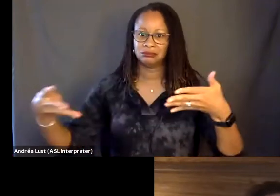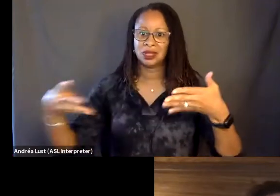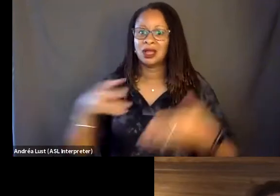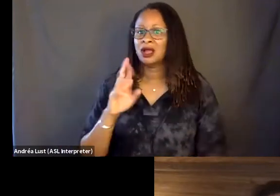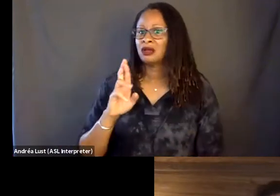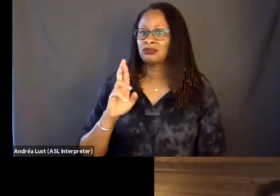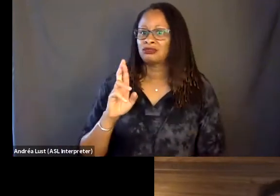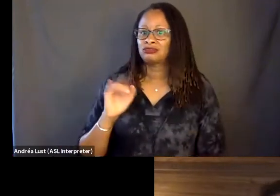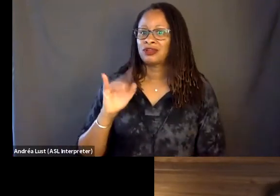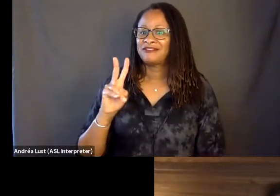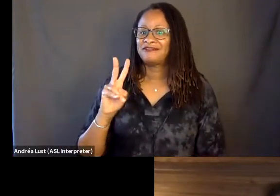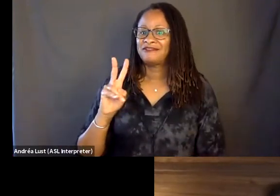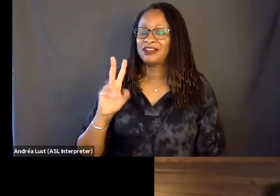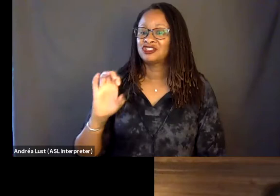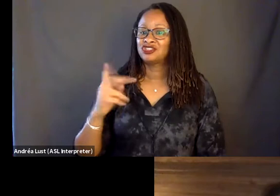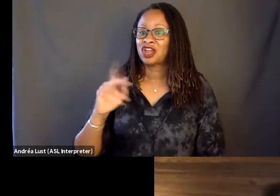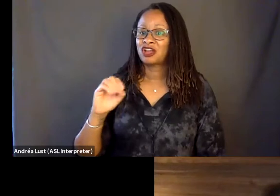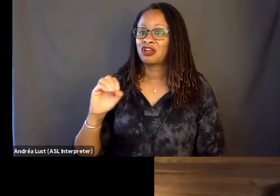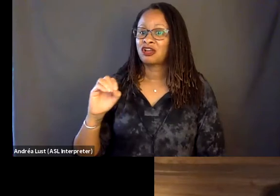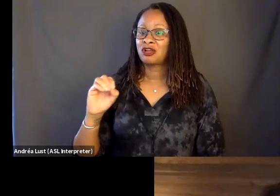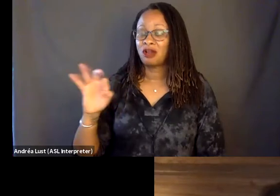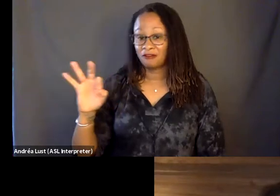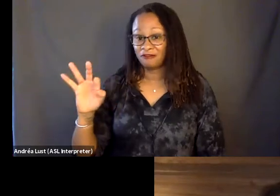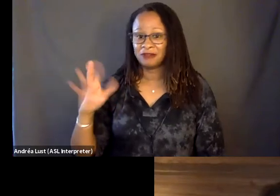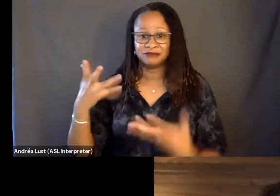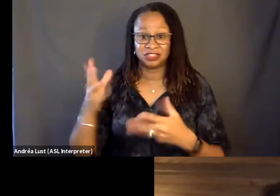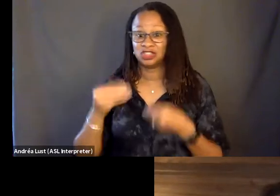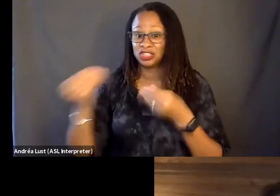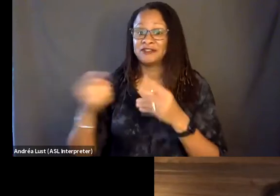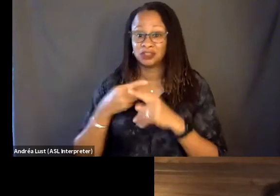given over to the Olympic Committee and to the World Anti-doping Agency.